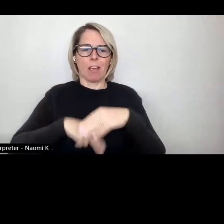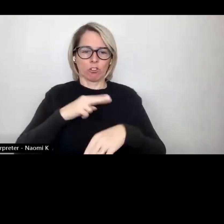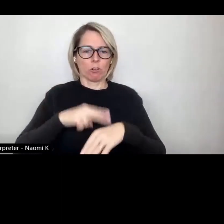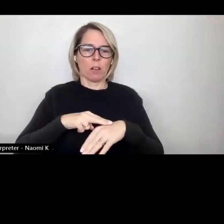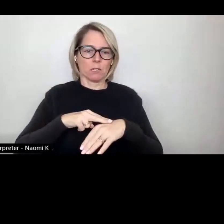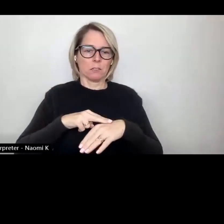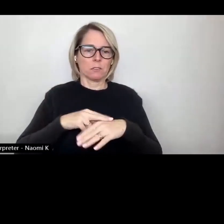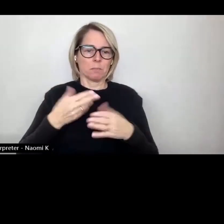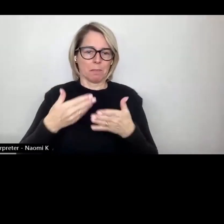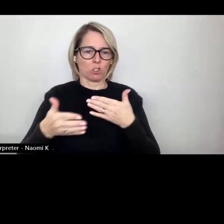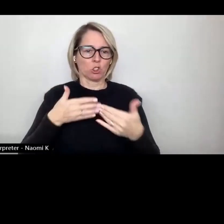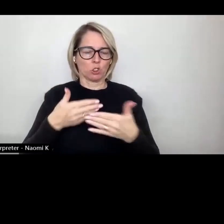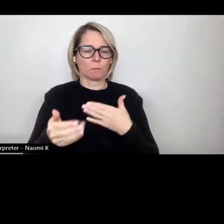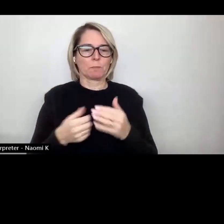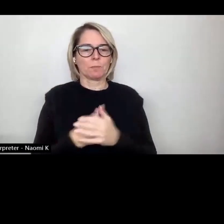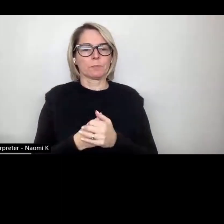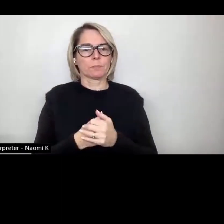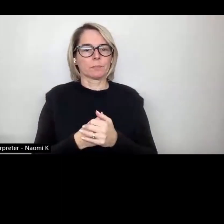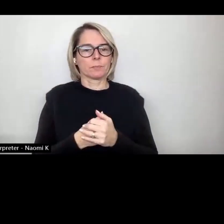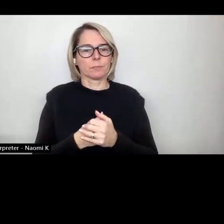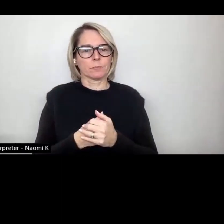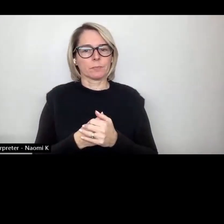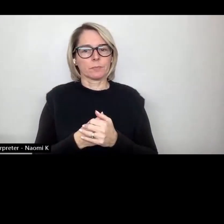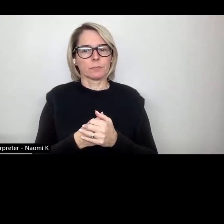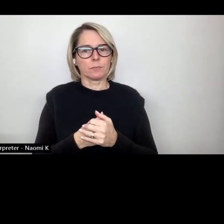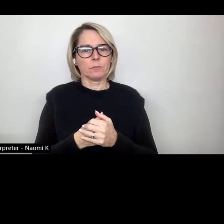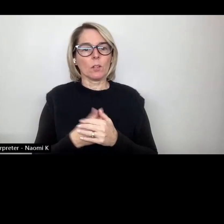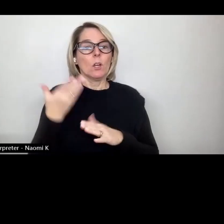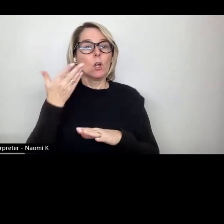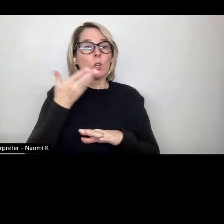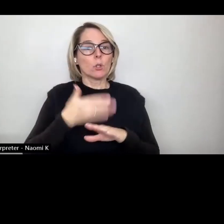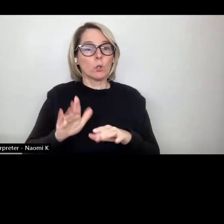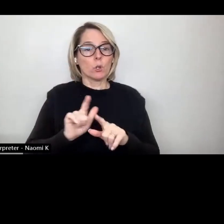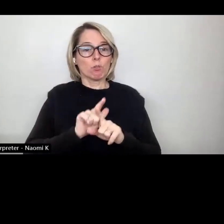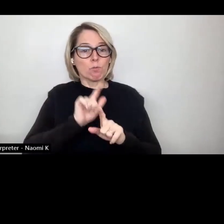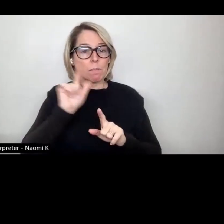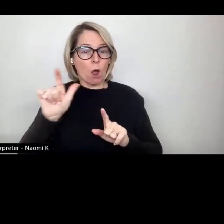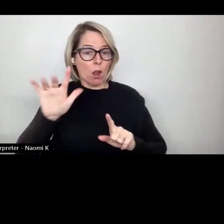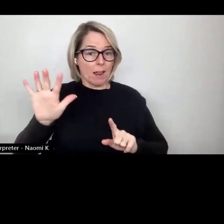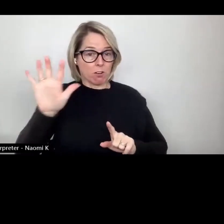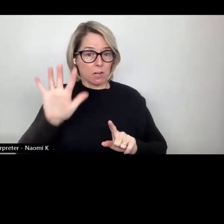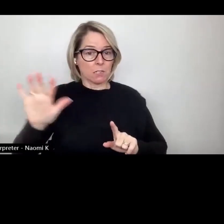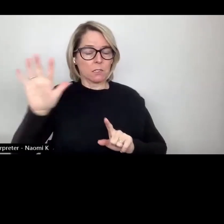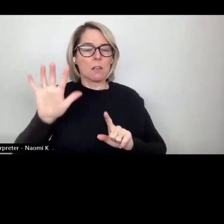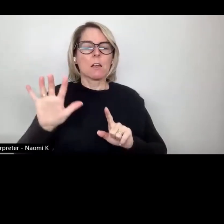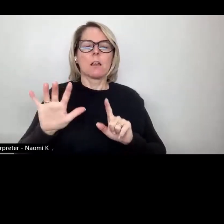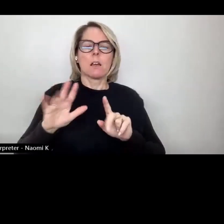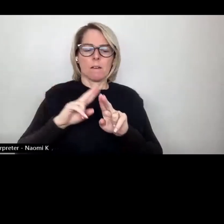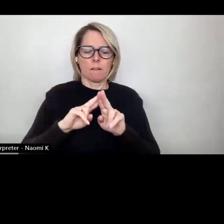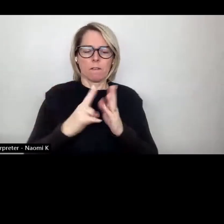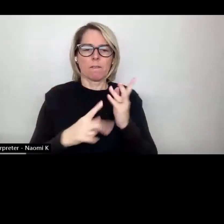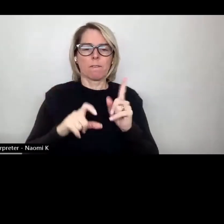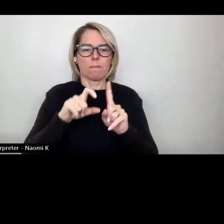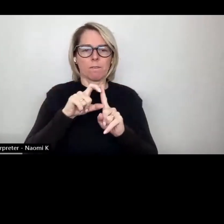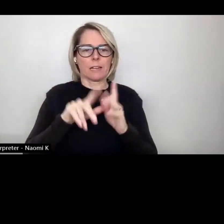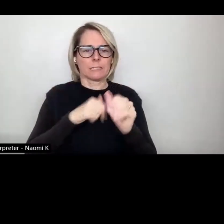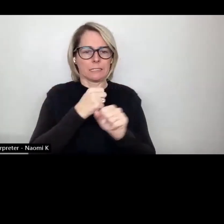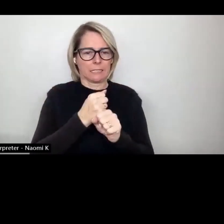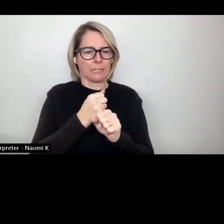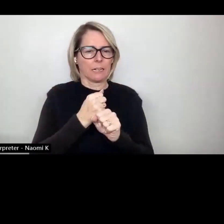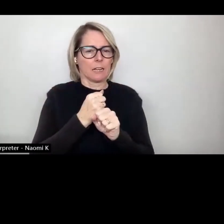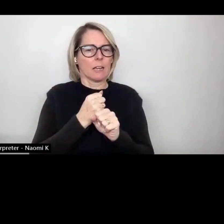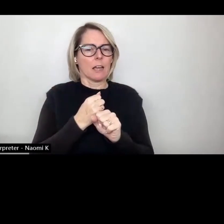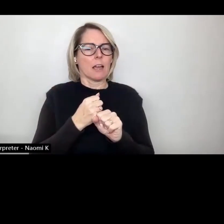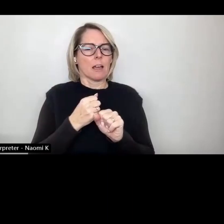For the new remote areas where the funding envelope is very small, is it intended that the majority of these services would be virtual?